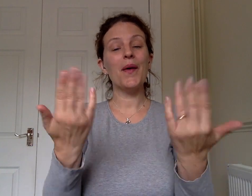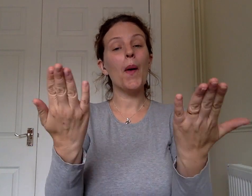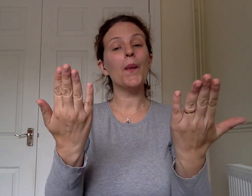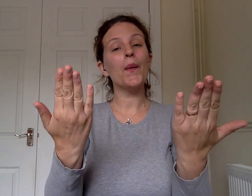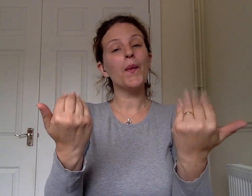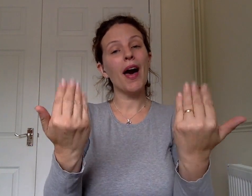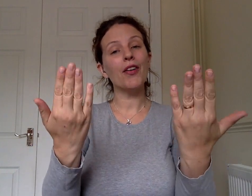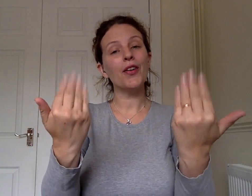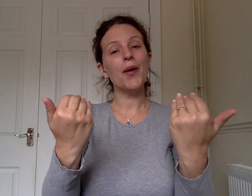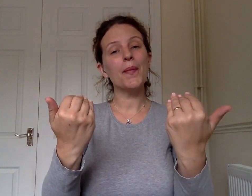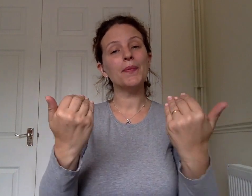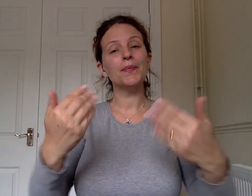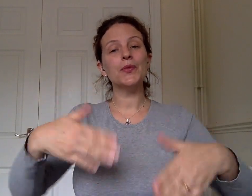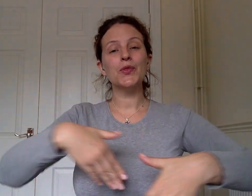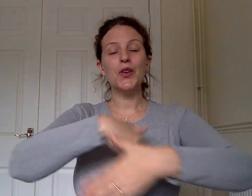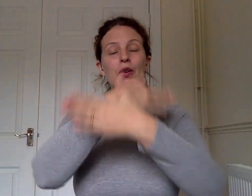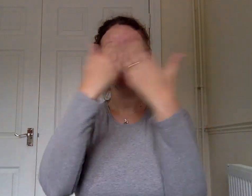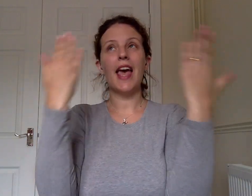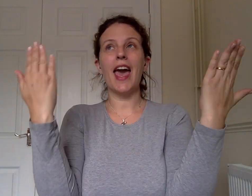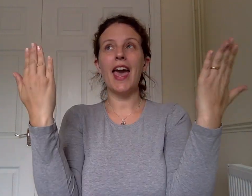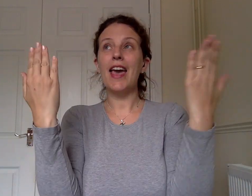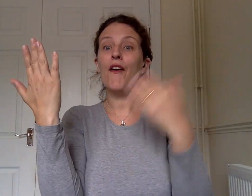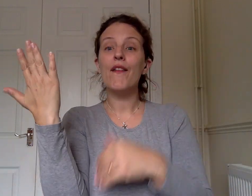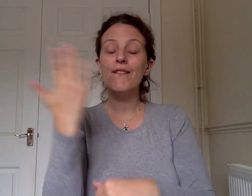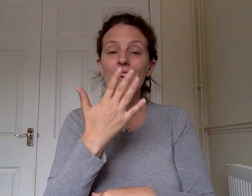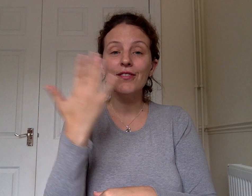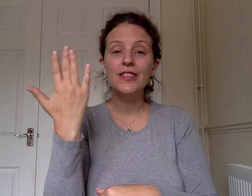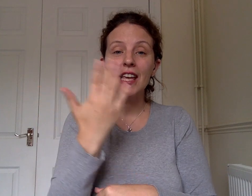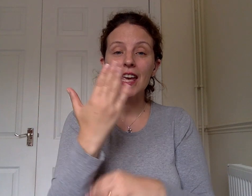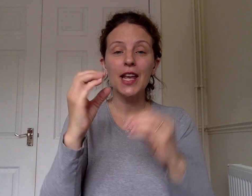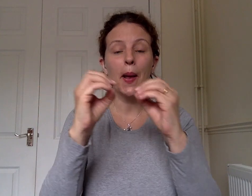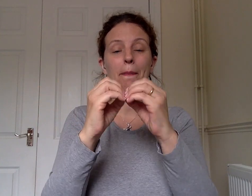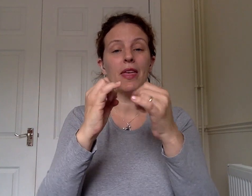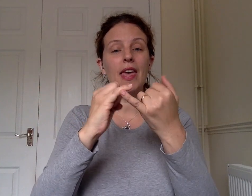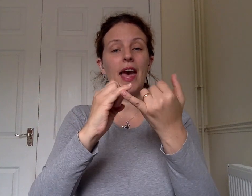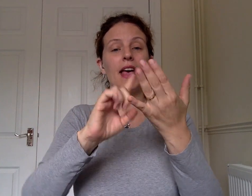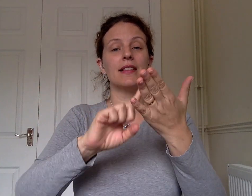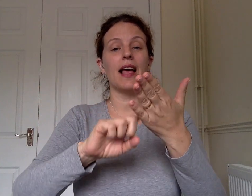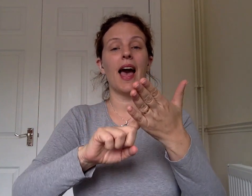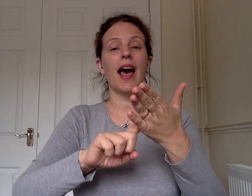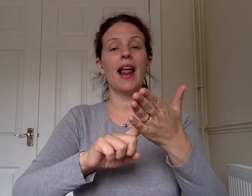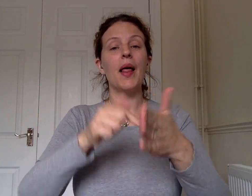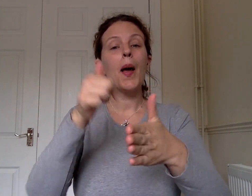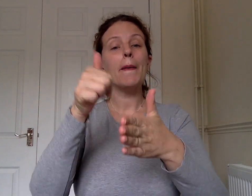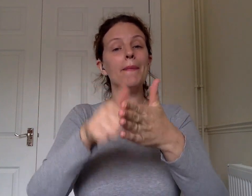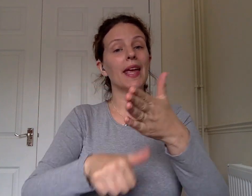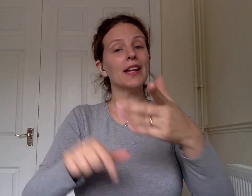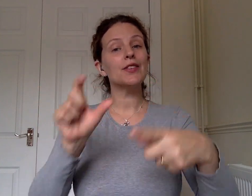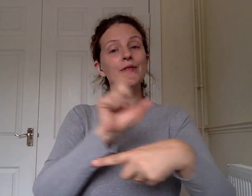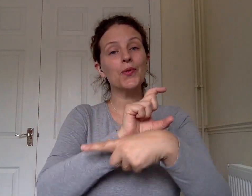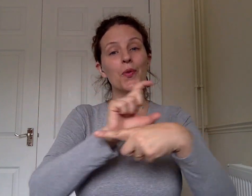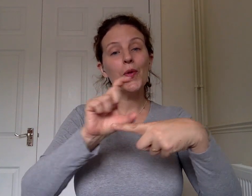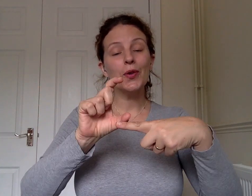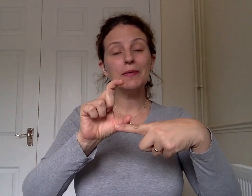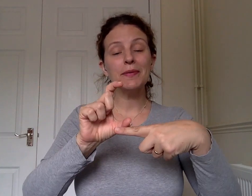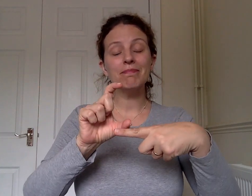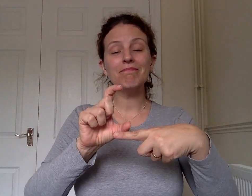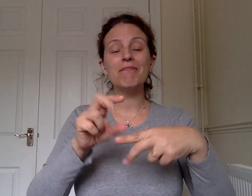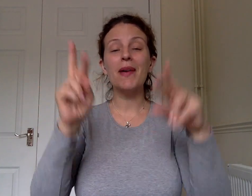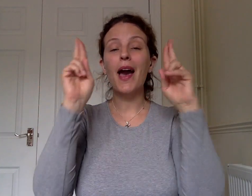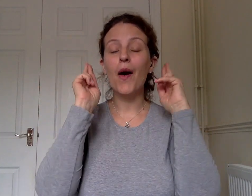Welcome day 15 BSL beginners course.